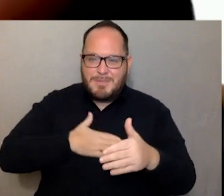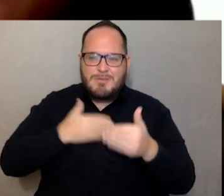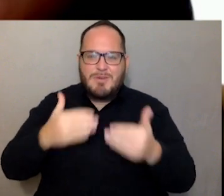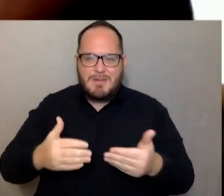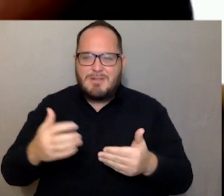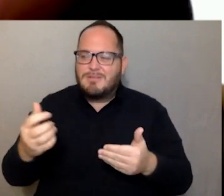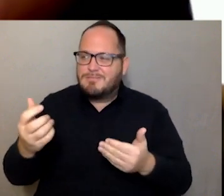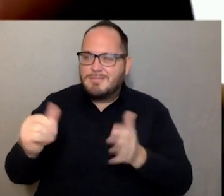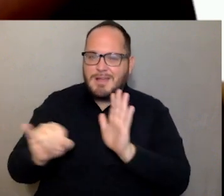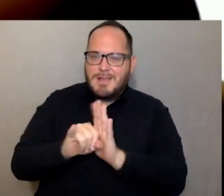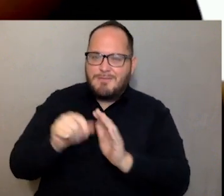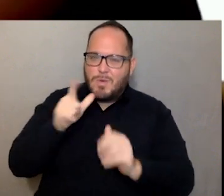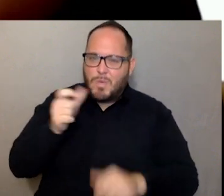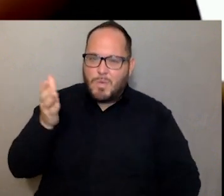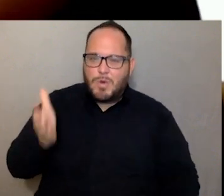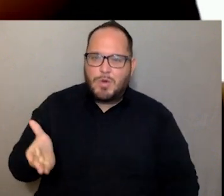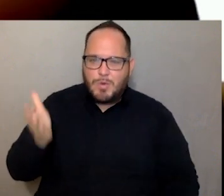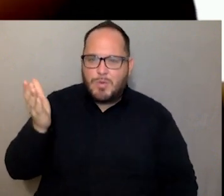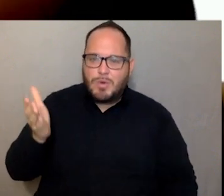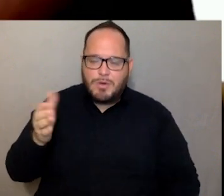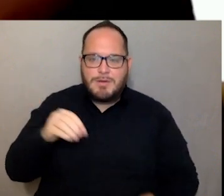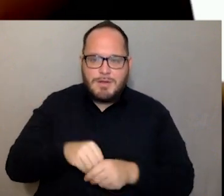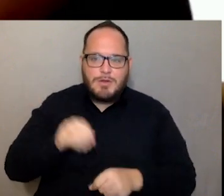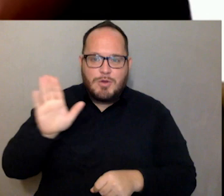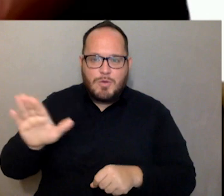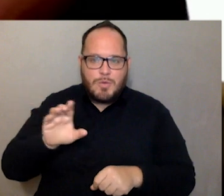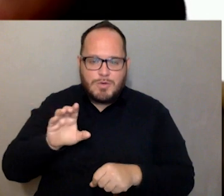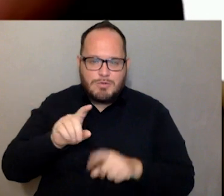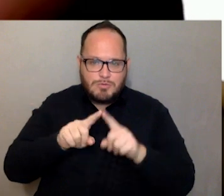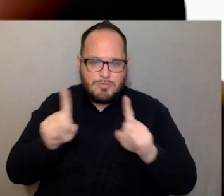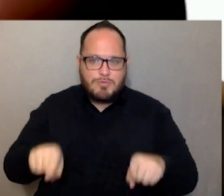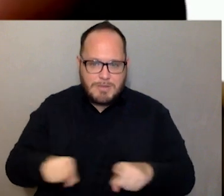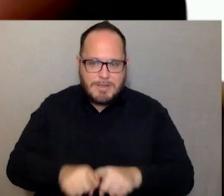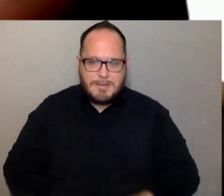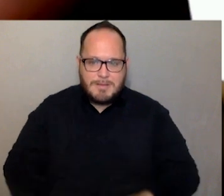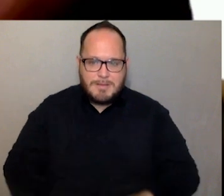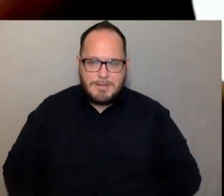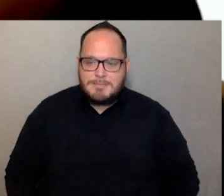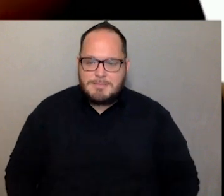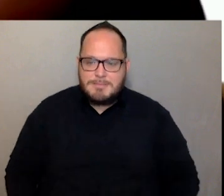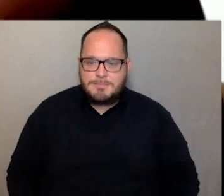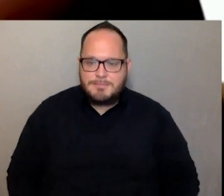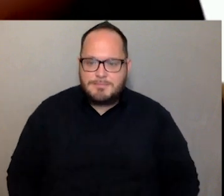INFORMATION OFFICE ER DANIEL McARDLE-JAIMES, CAN CALL ON YOU WHEN WE'RE READY FOR QUESTIONS AND ANSWERS. SHOULD YOU HAVE QUESTIONS, PLEASE EMAIL THOSE DIRECTLY TO